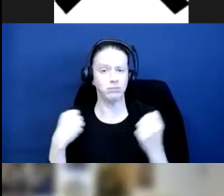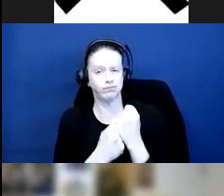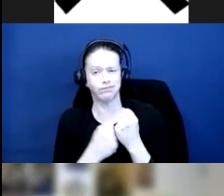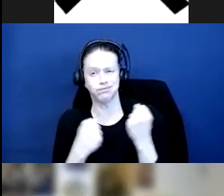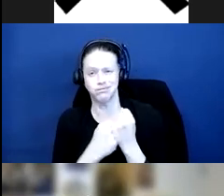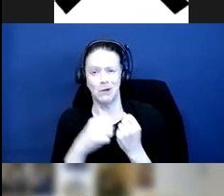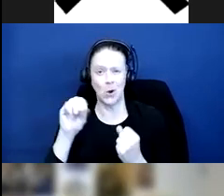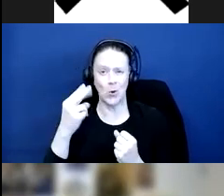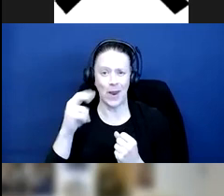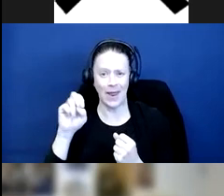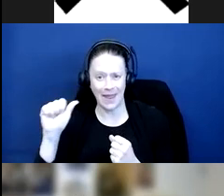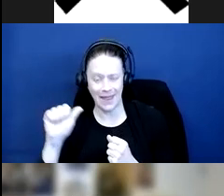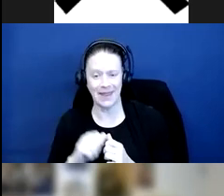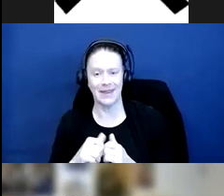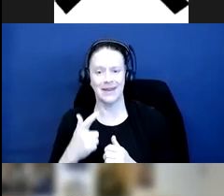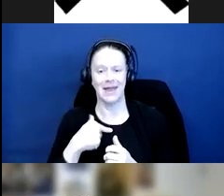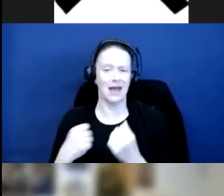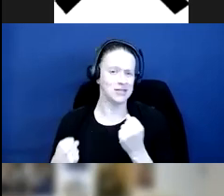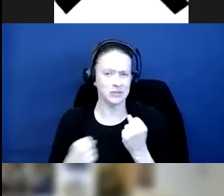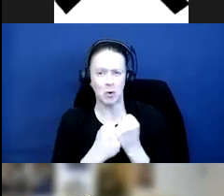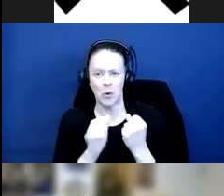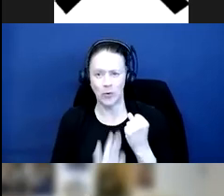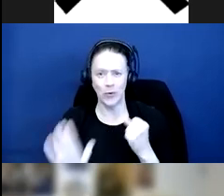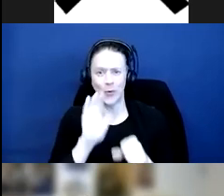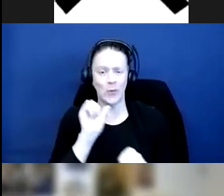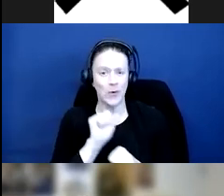I am supportive of your work and your leadership.